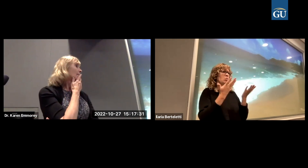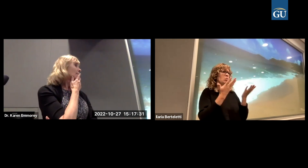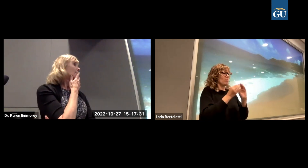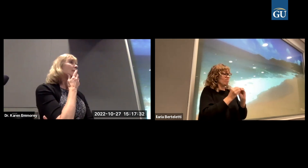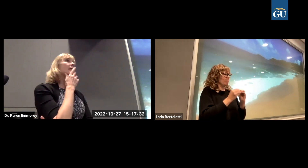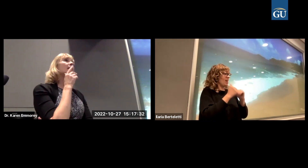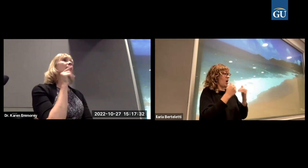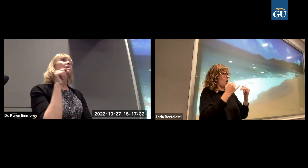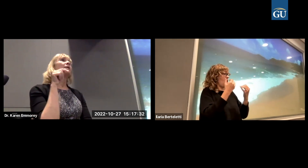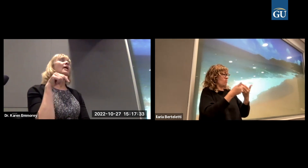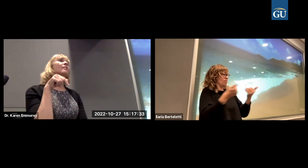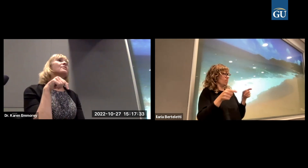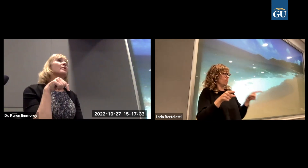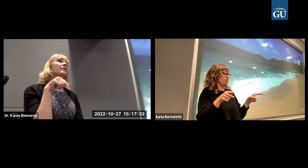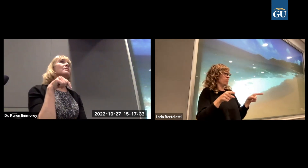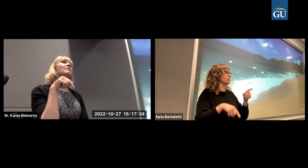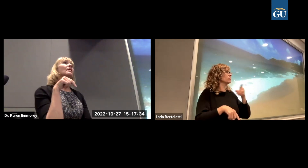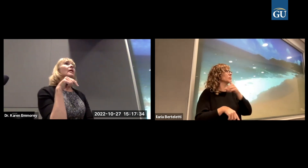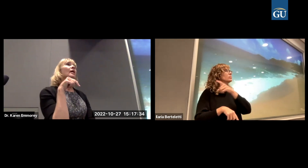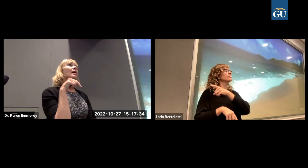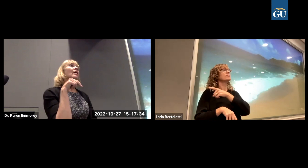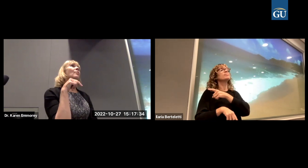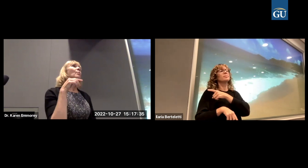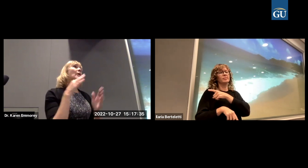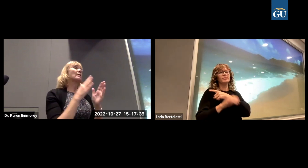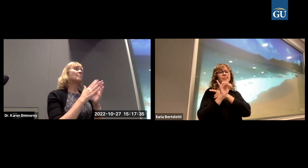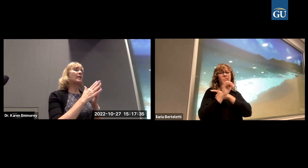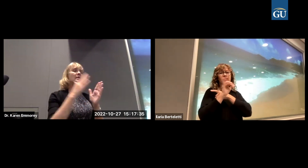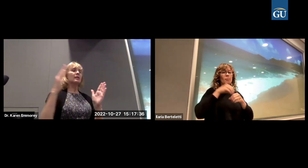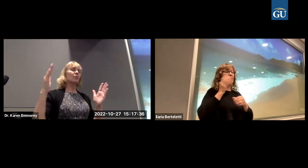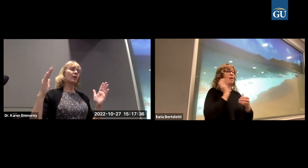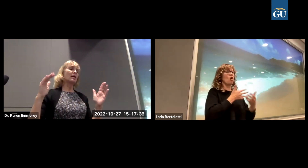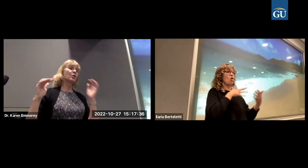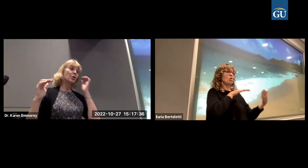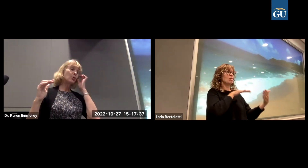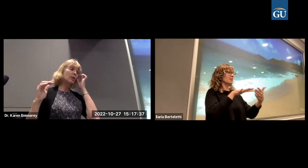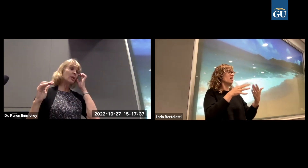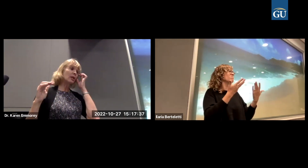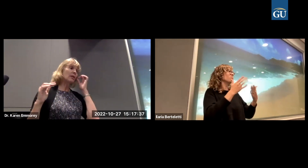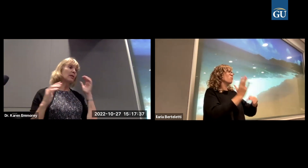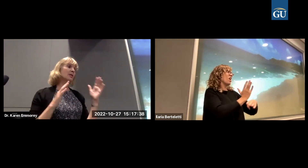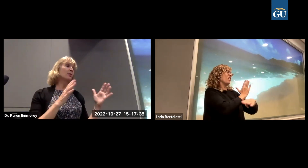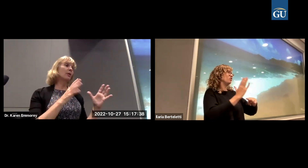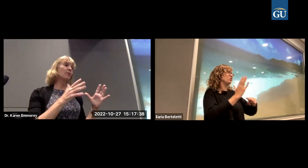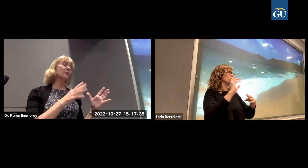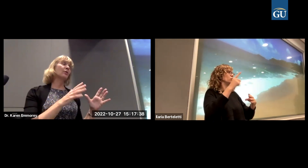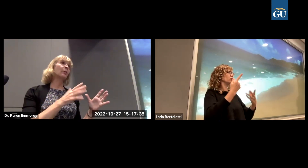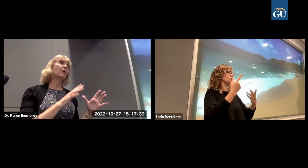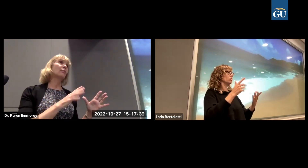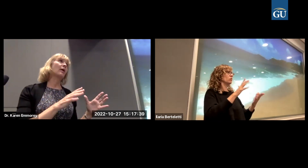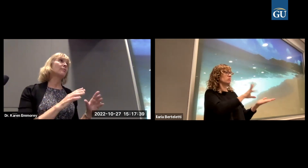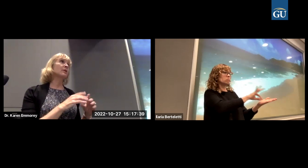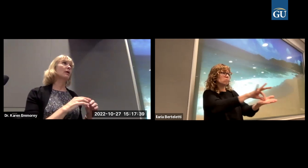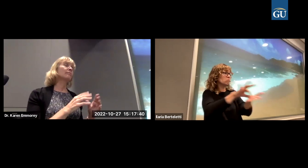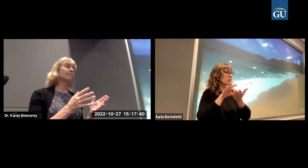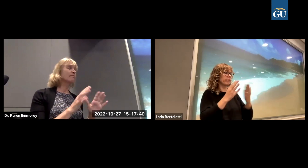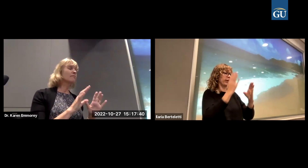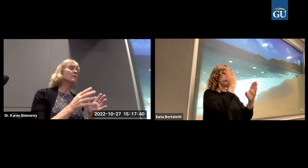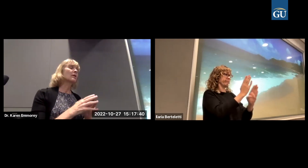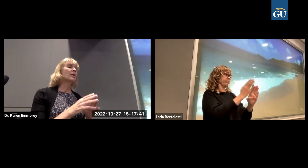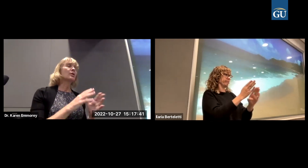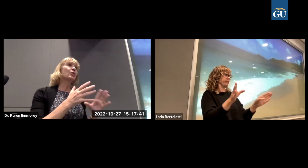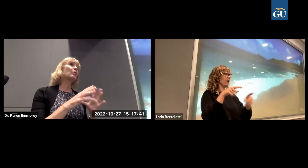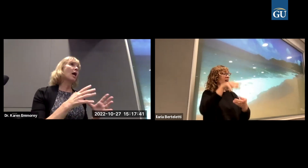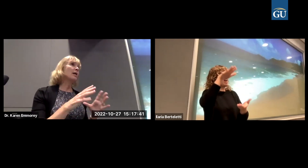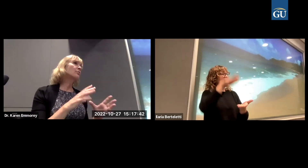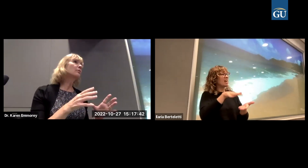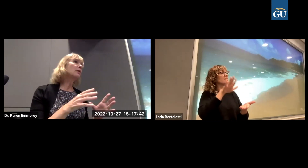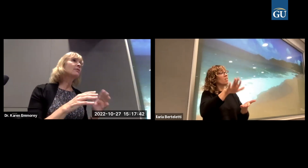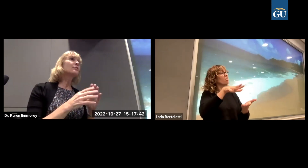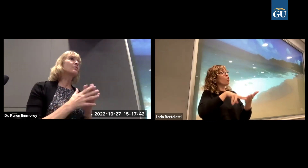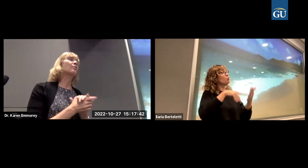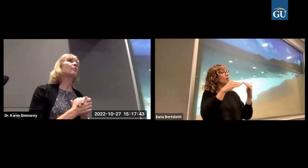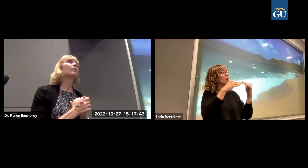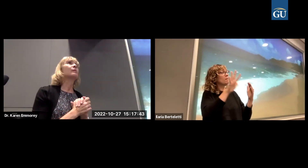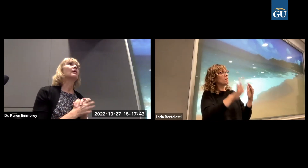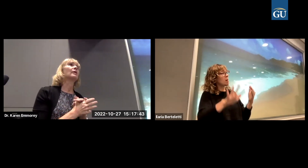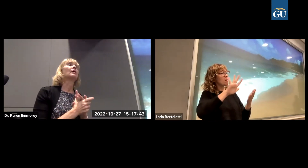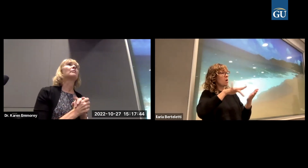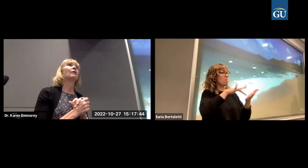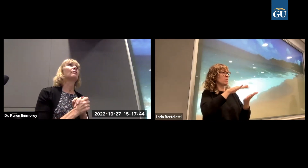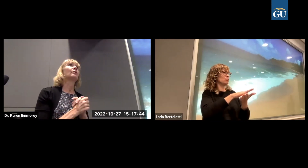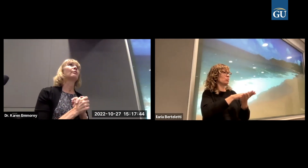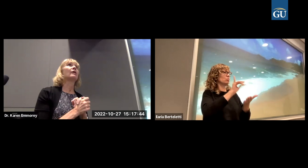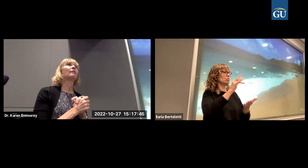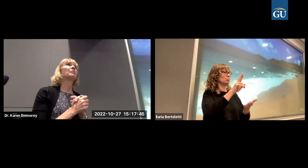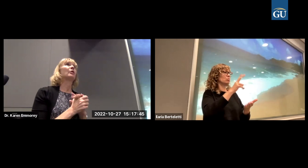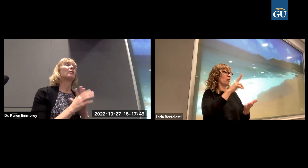Junior high School level. So, um! How old are you? Then, you know, eleven, twelve compared to um college level readers are our defined groups. Um, There are some studies that look at